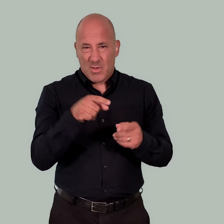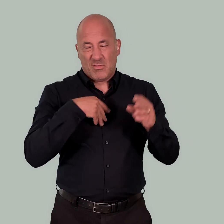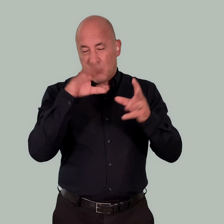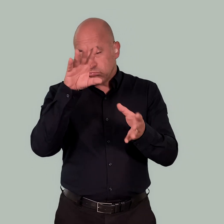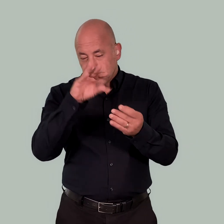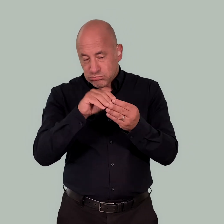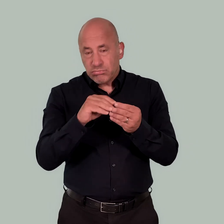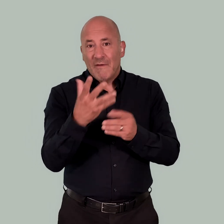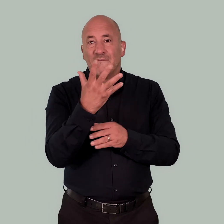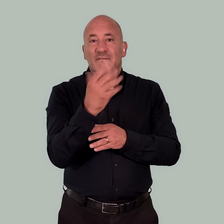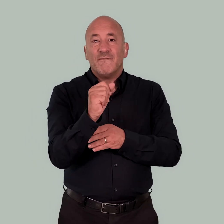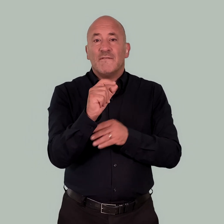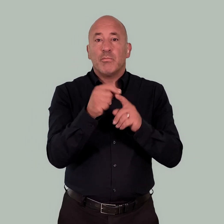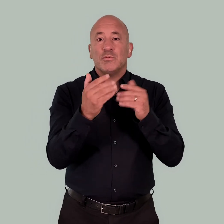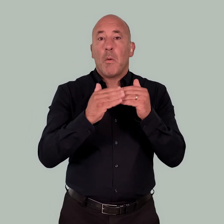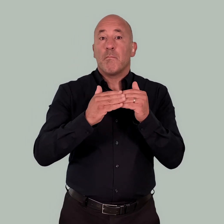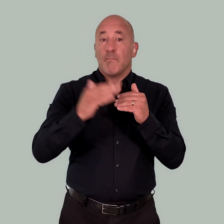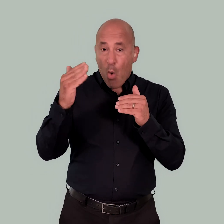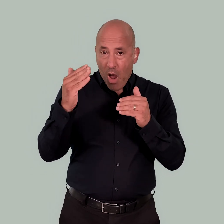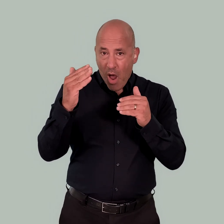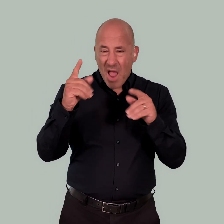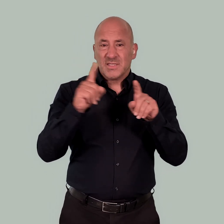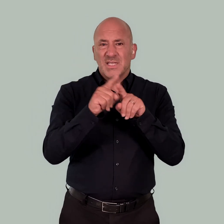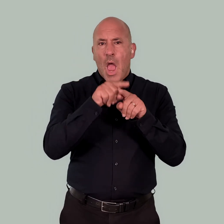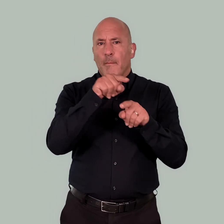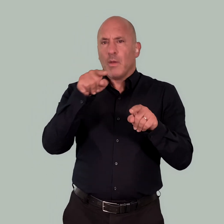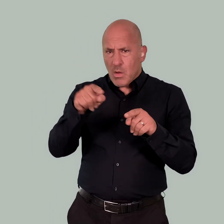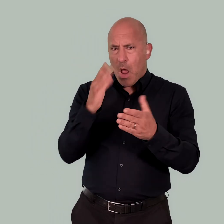Those scoring 50 or more who also scored positively